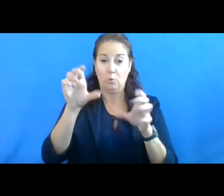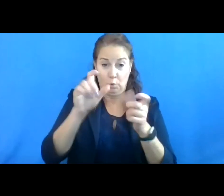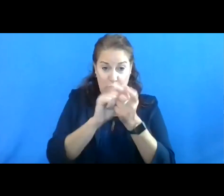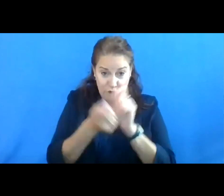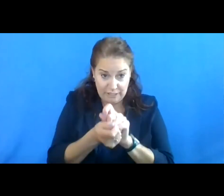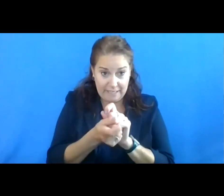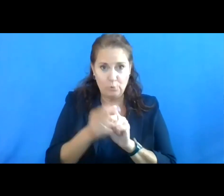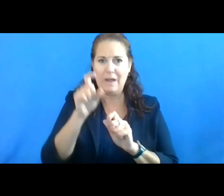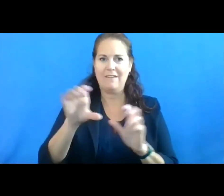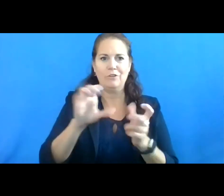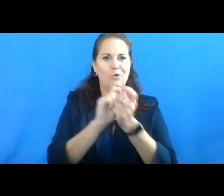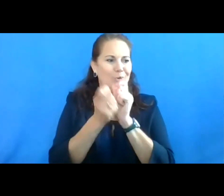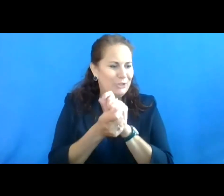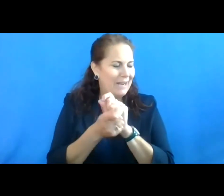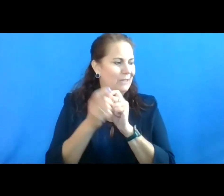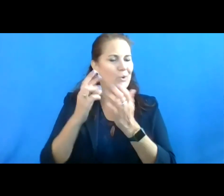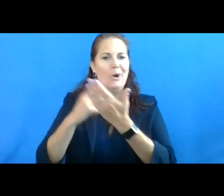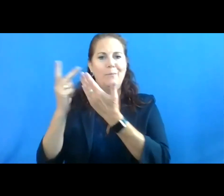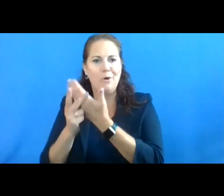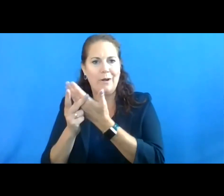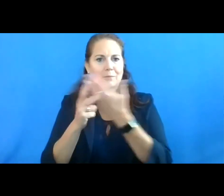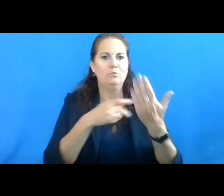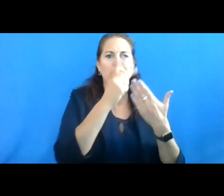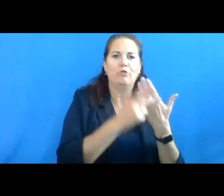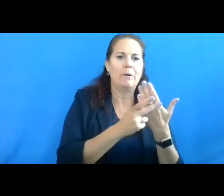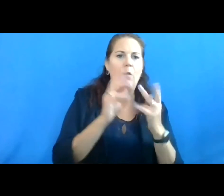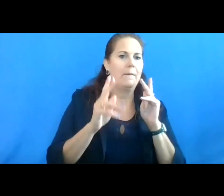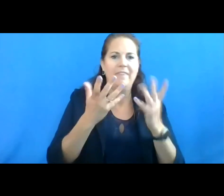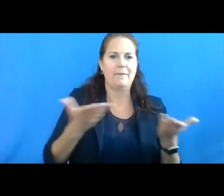or you’re doing a program or something that people don't like, they go after you, and